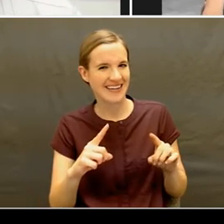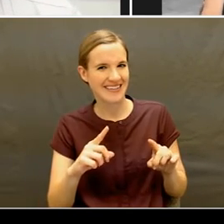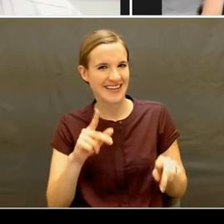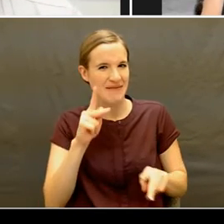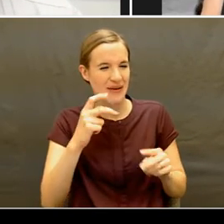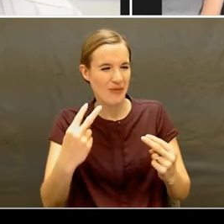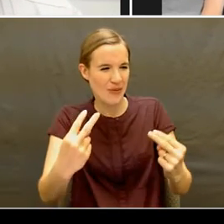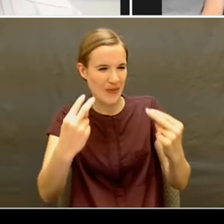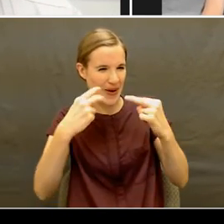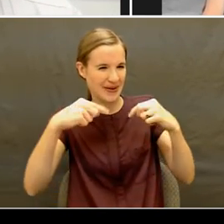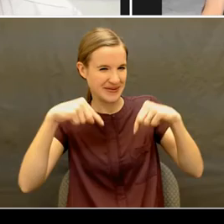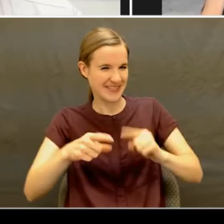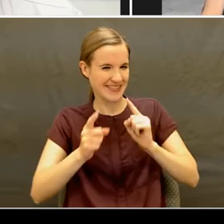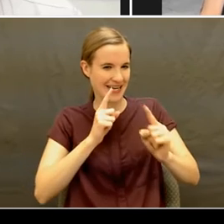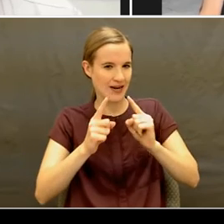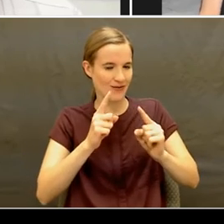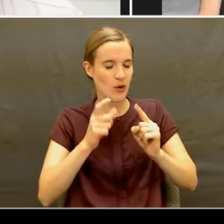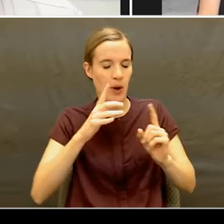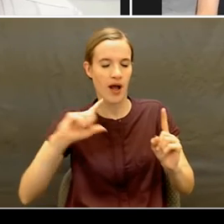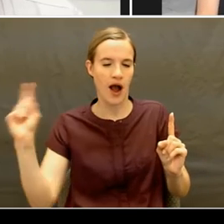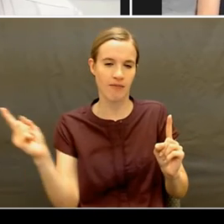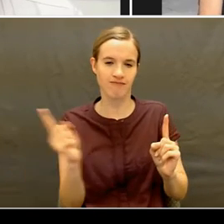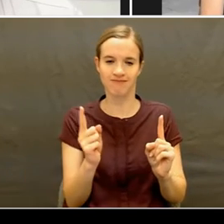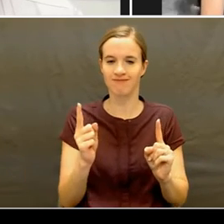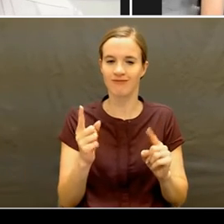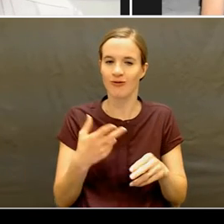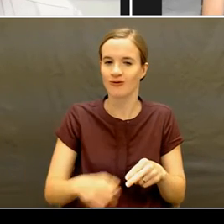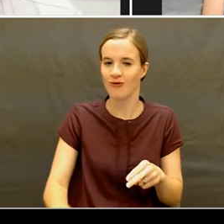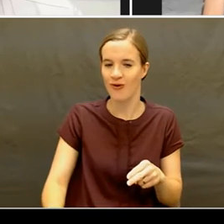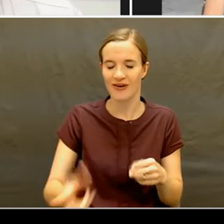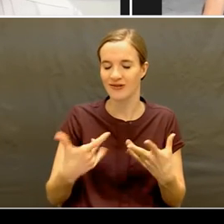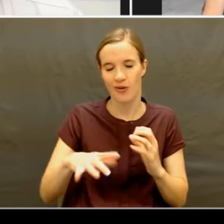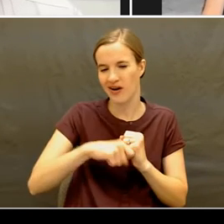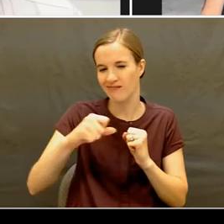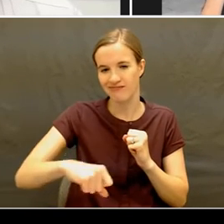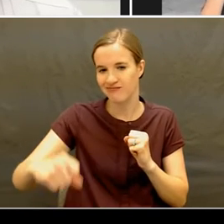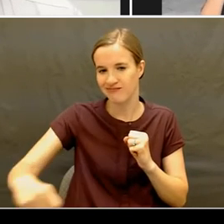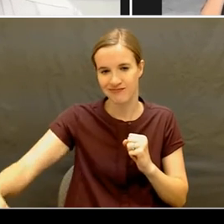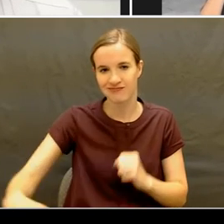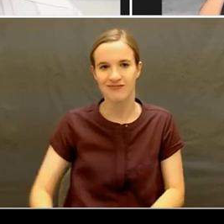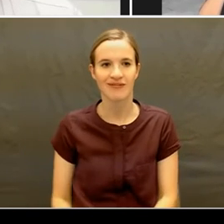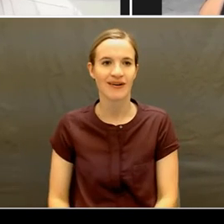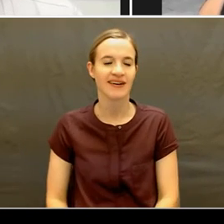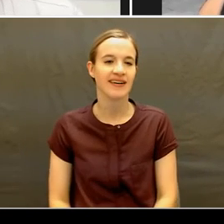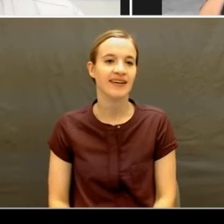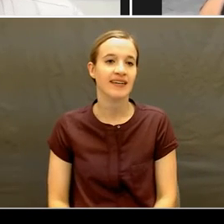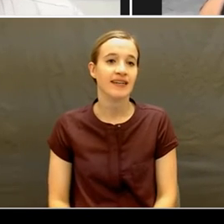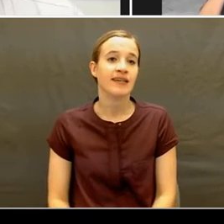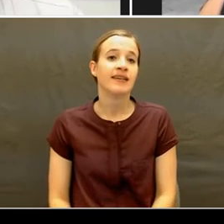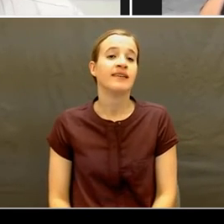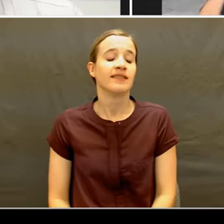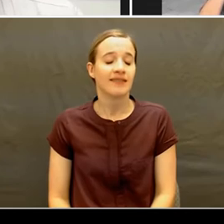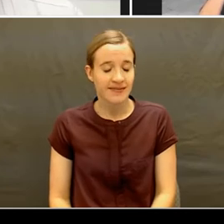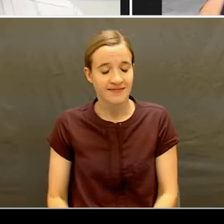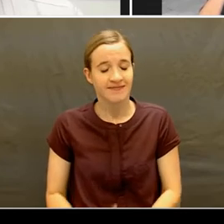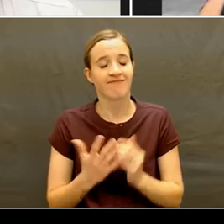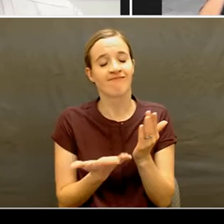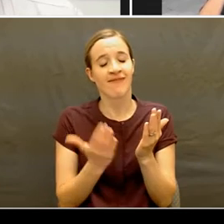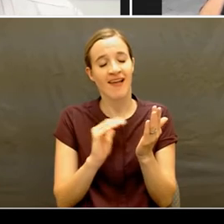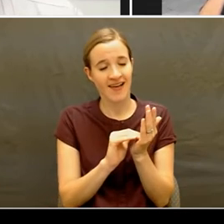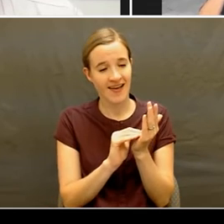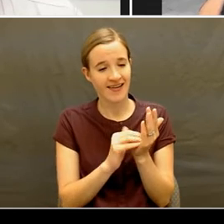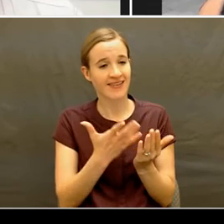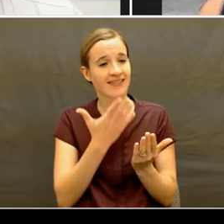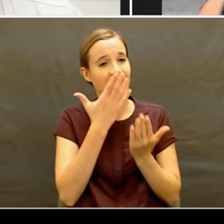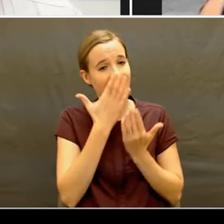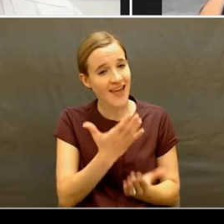conversation, we probably should wrap up. But I thank you so much. And who knows, maybe we'll talk